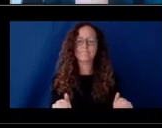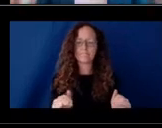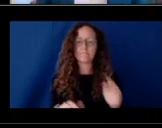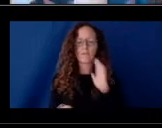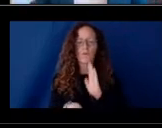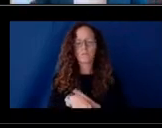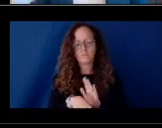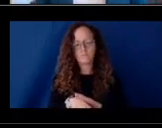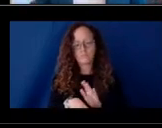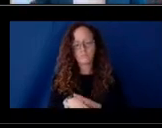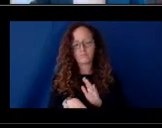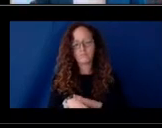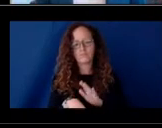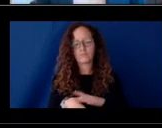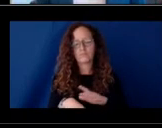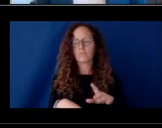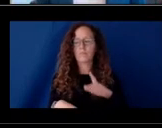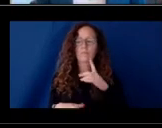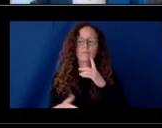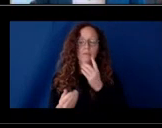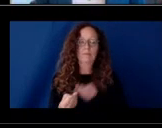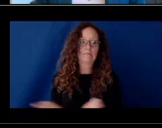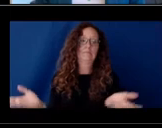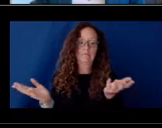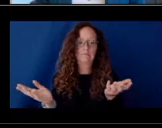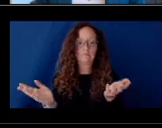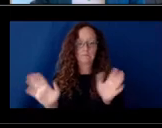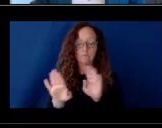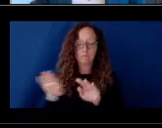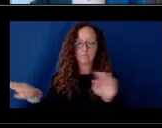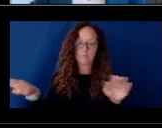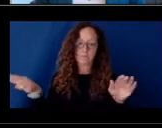get the word out, and note that it's going to be a more dangerous situation,